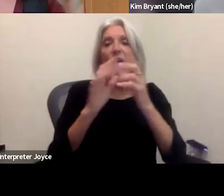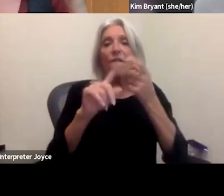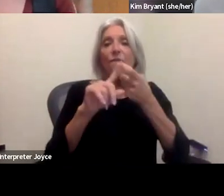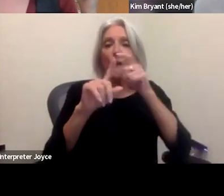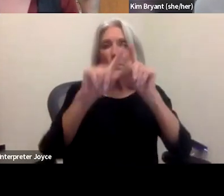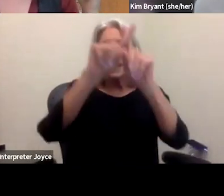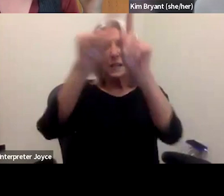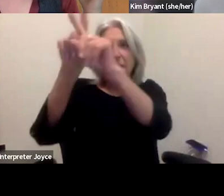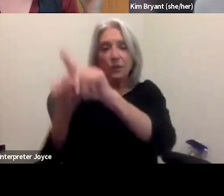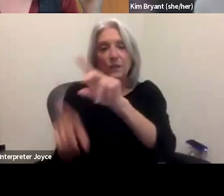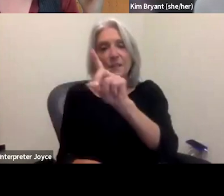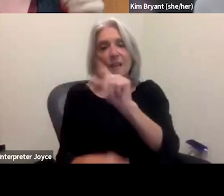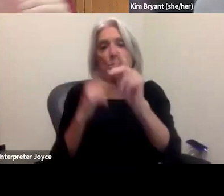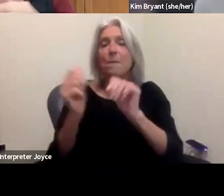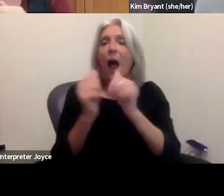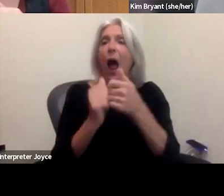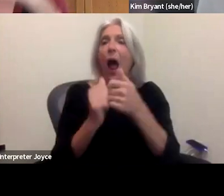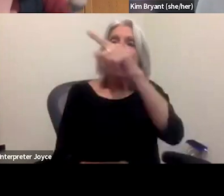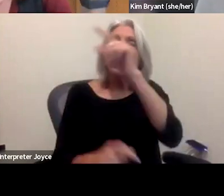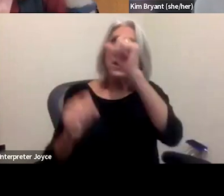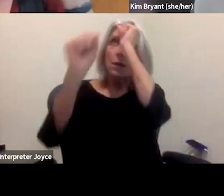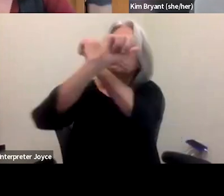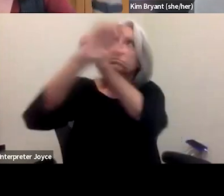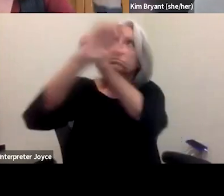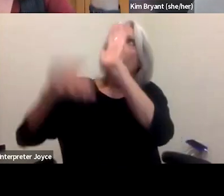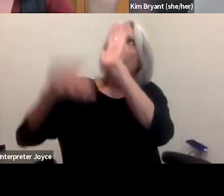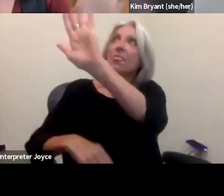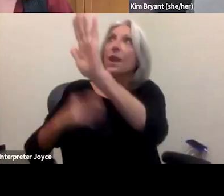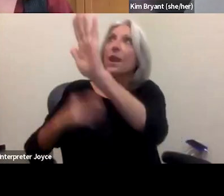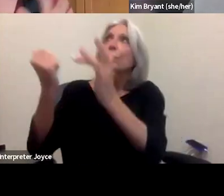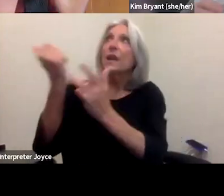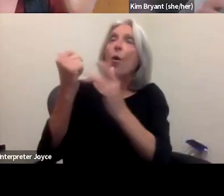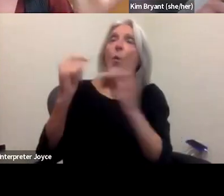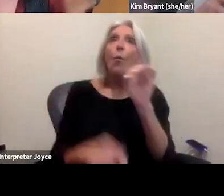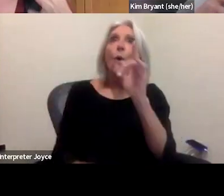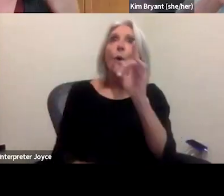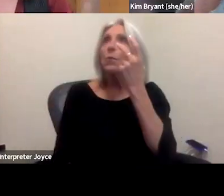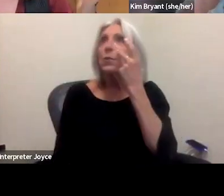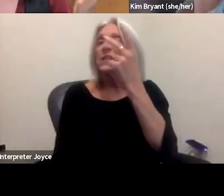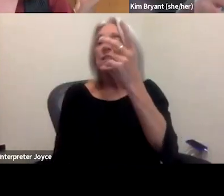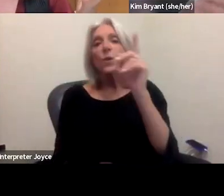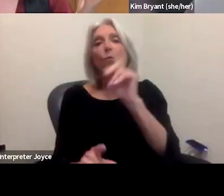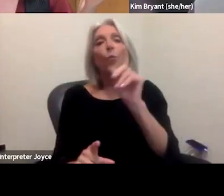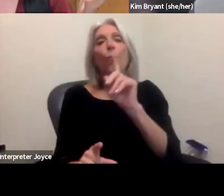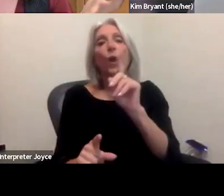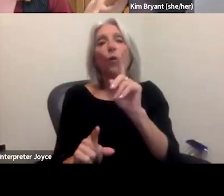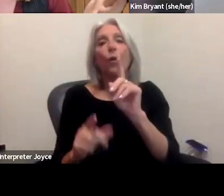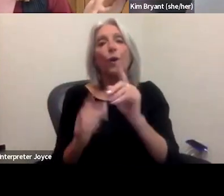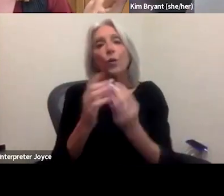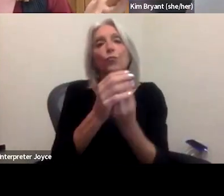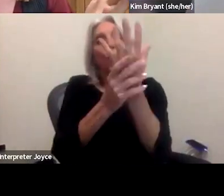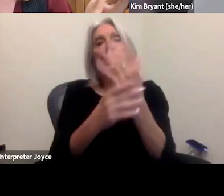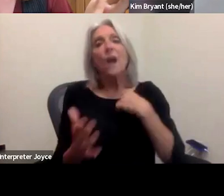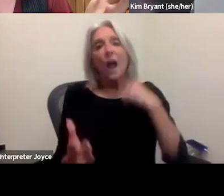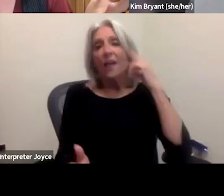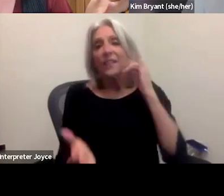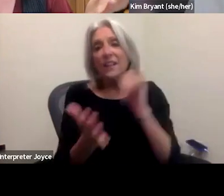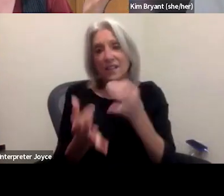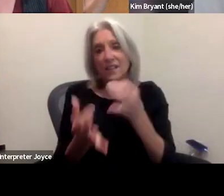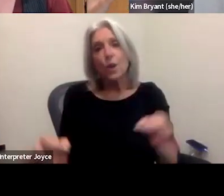about how they might imagine a technology or where they wouldn't like to see it go. Those are, I think, really important conversations to have.